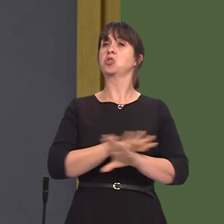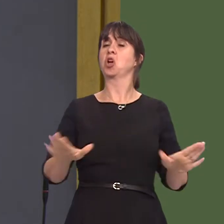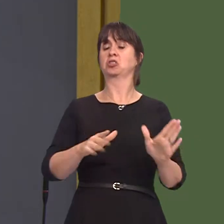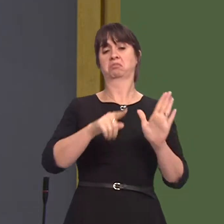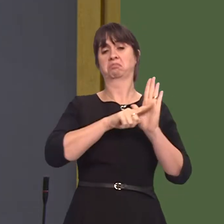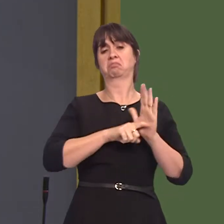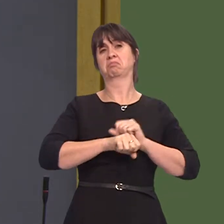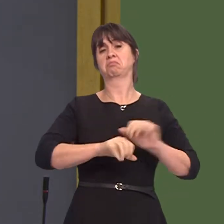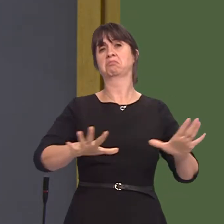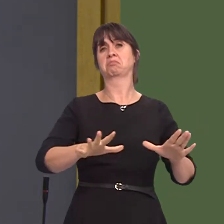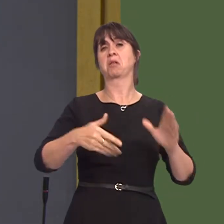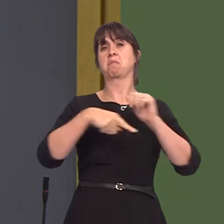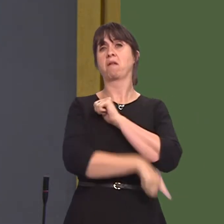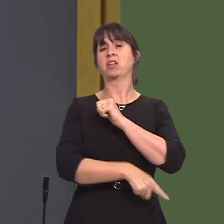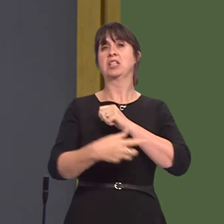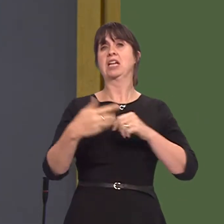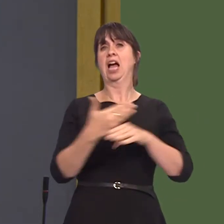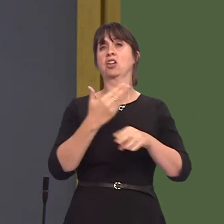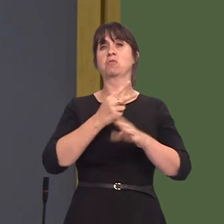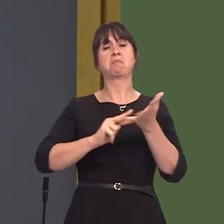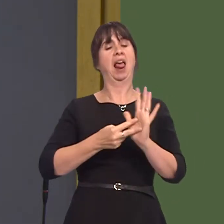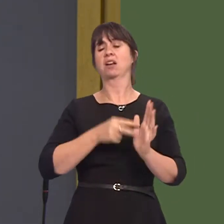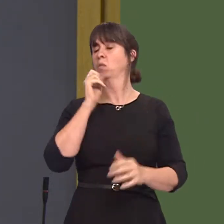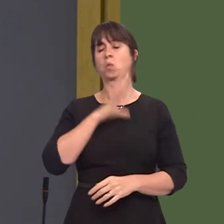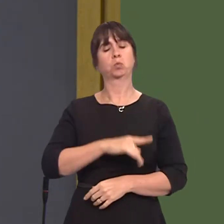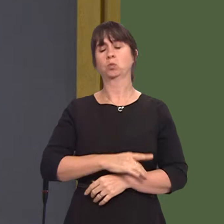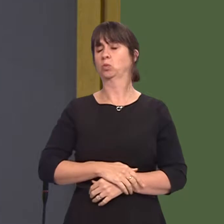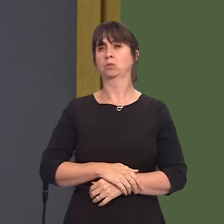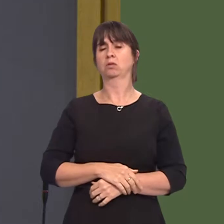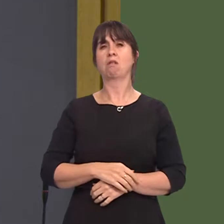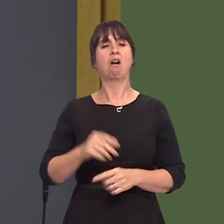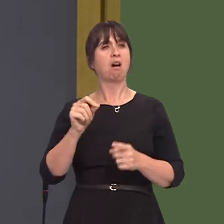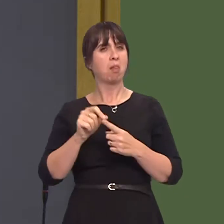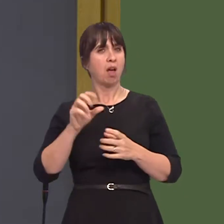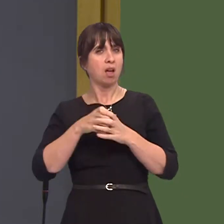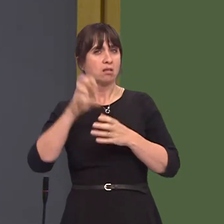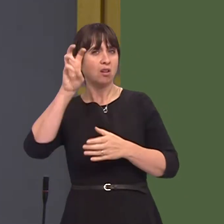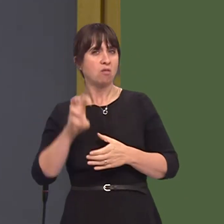action plan. Now, this is a huge disappointment and matter of concern to Plaid Cymru and the cross-party